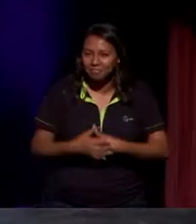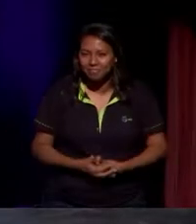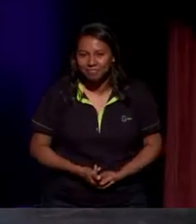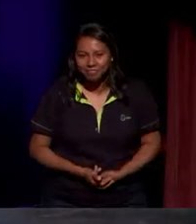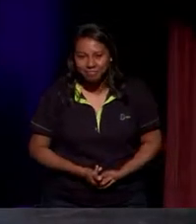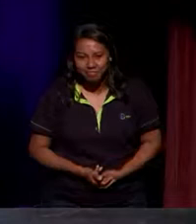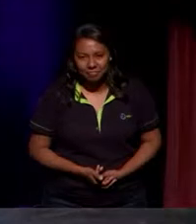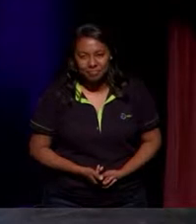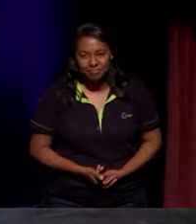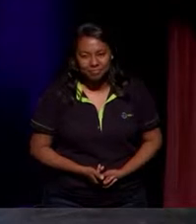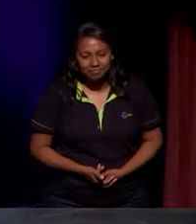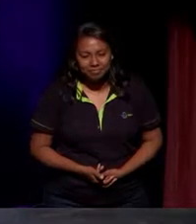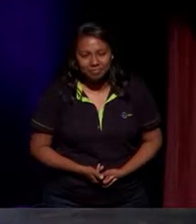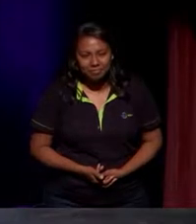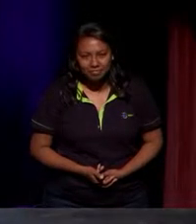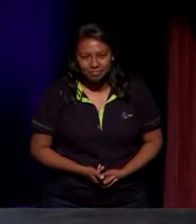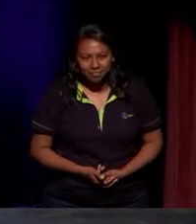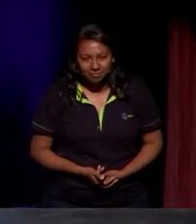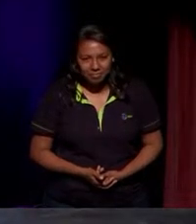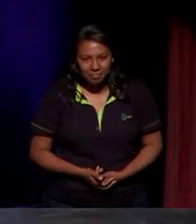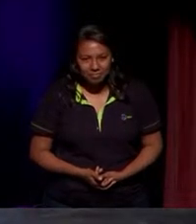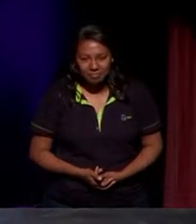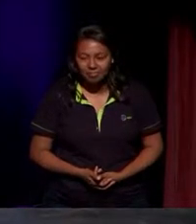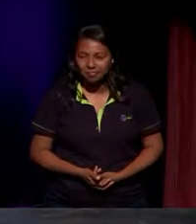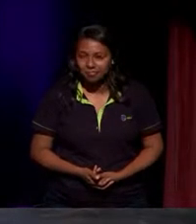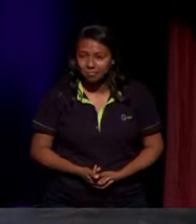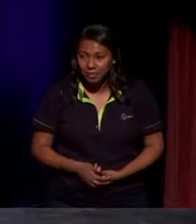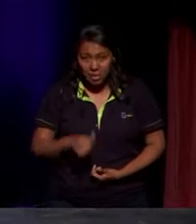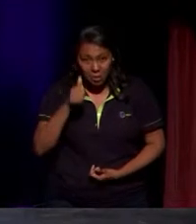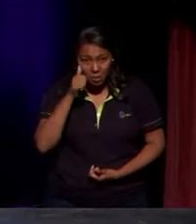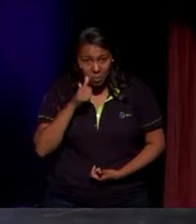In none of these women you read a trace of defeat.